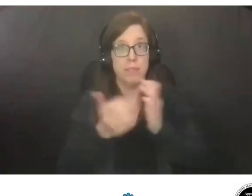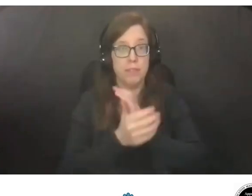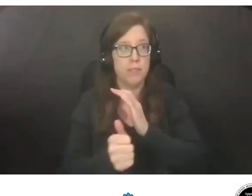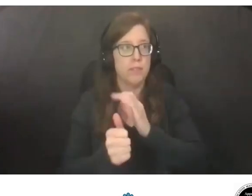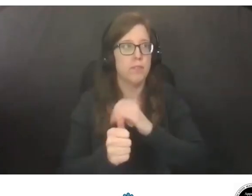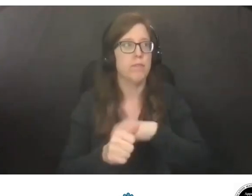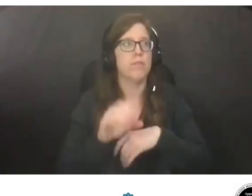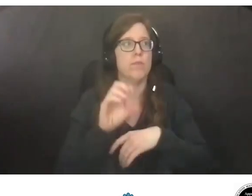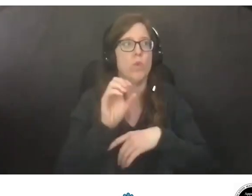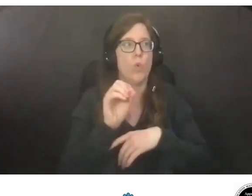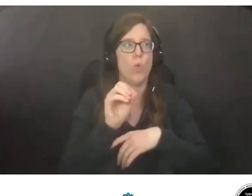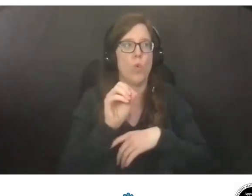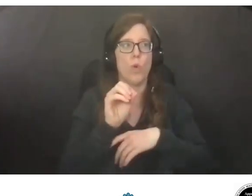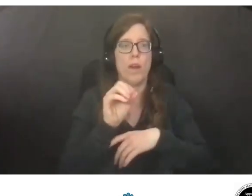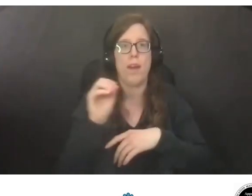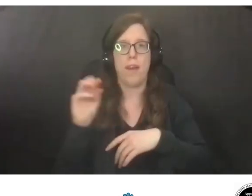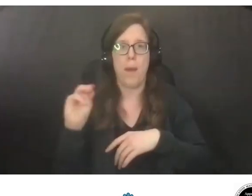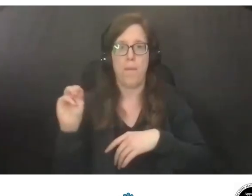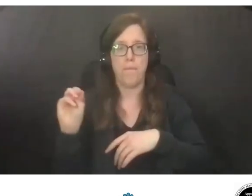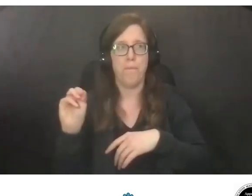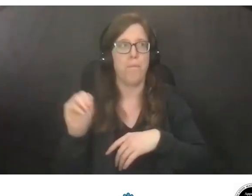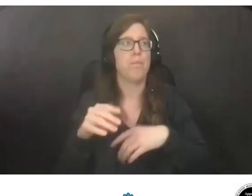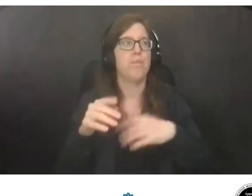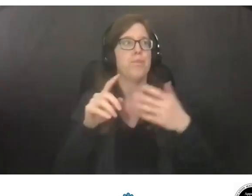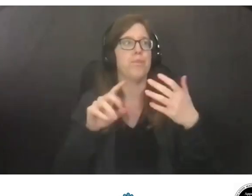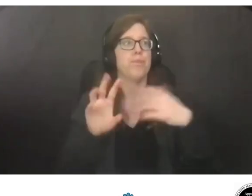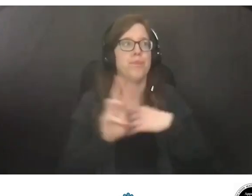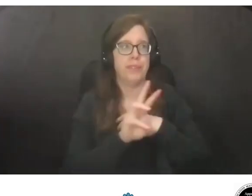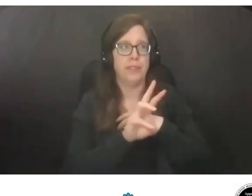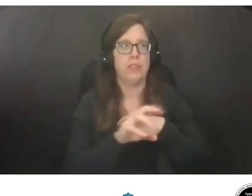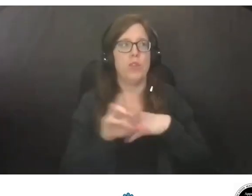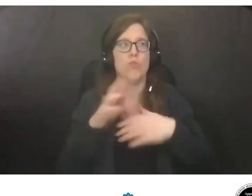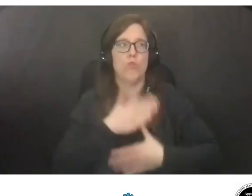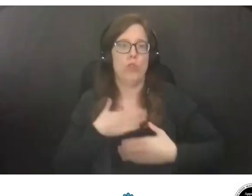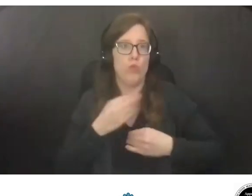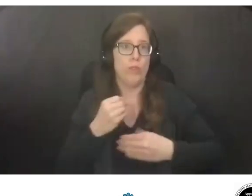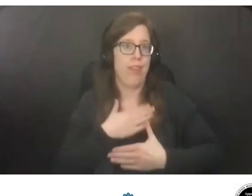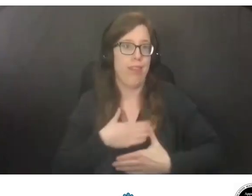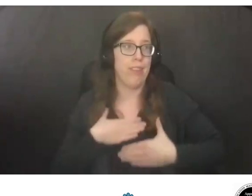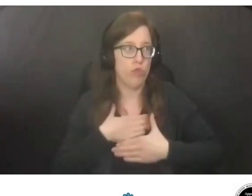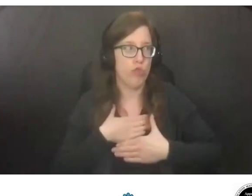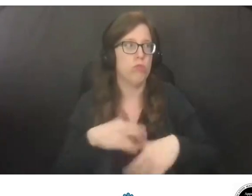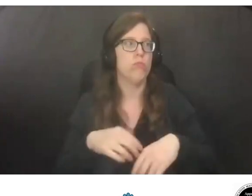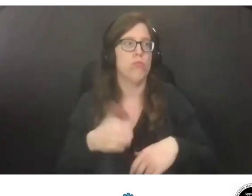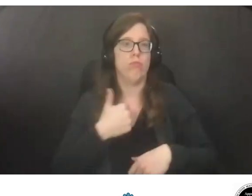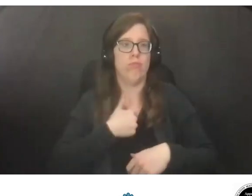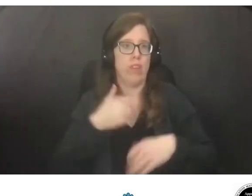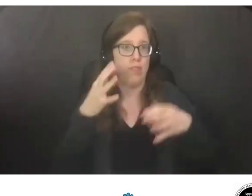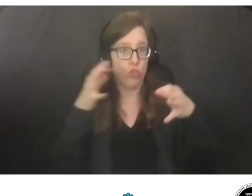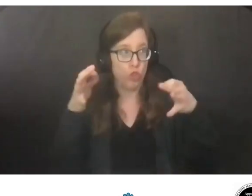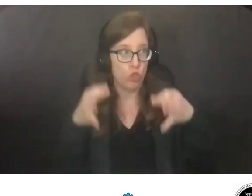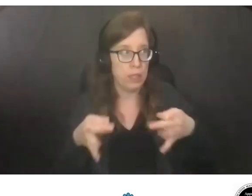Orientation and Mobility, Recreation and Leisure, Self-Determination,